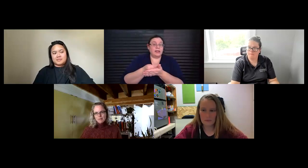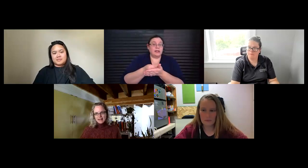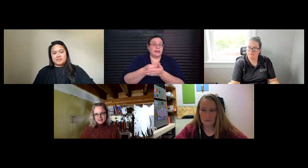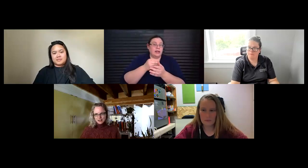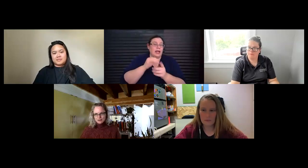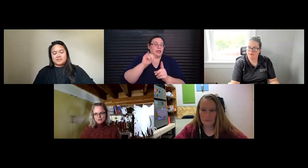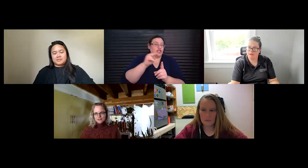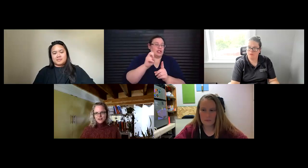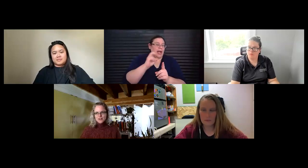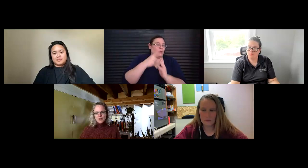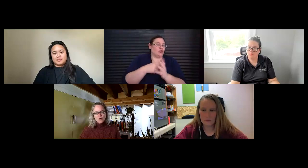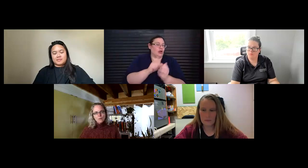one back to you, first.